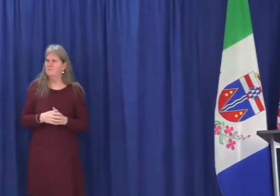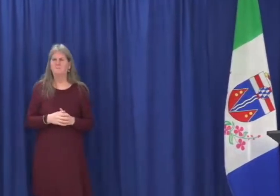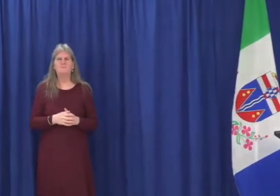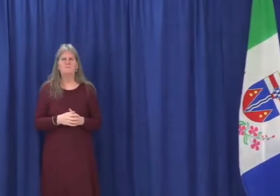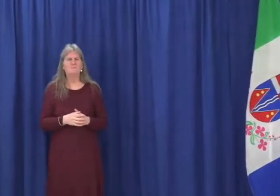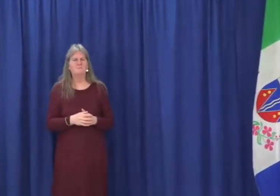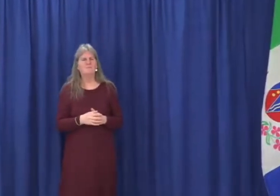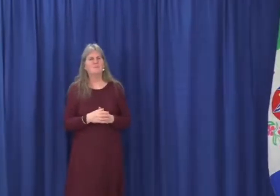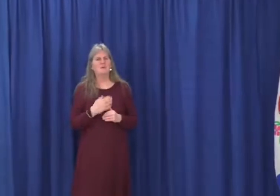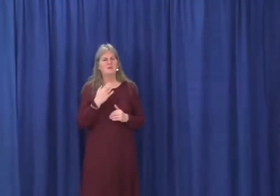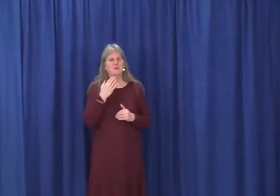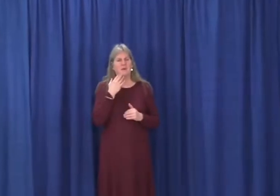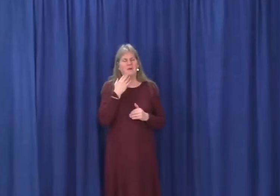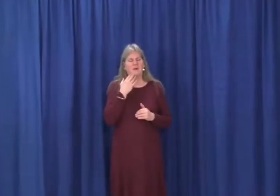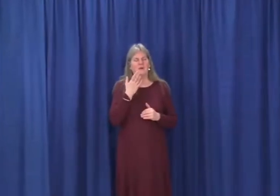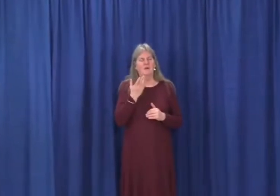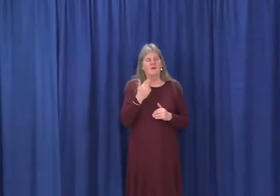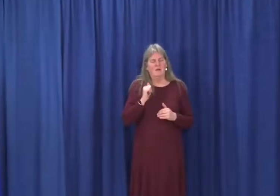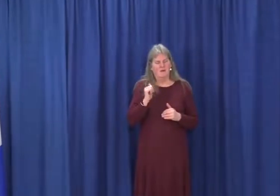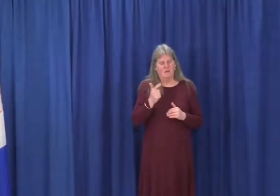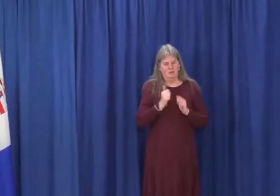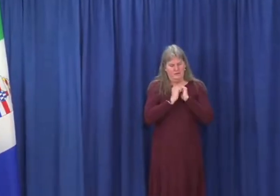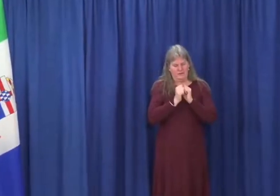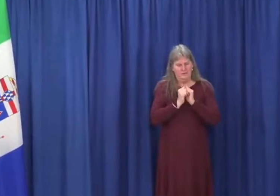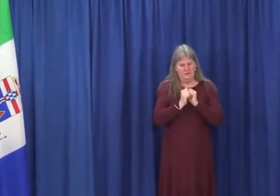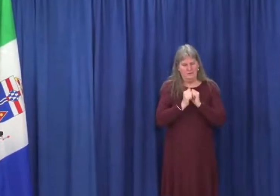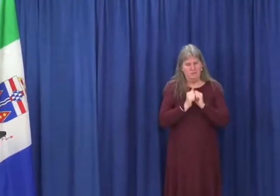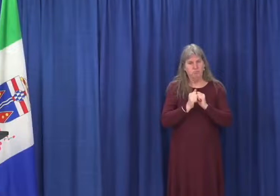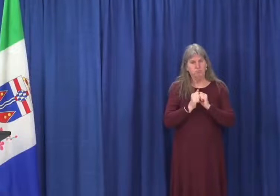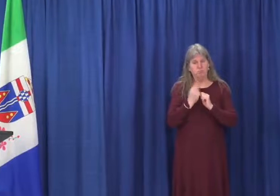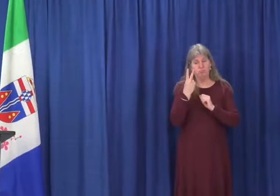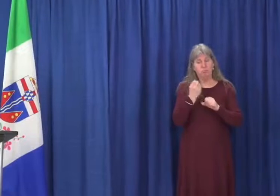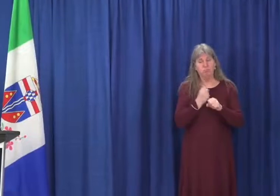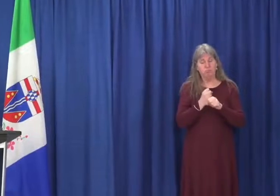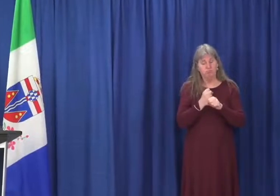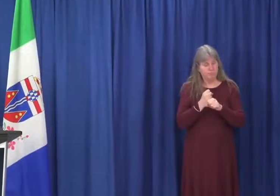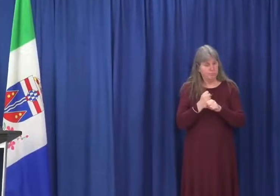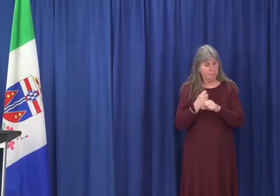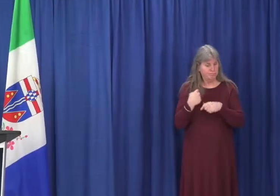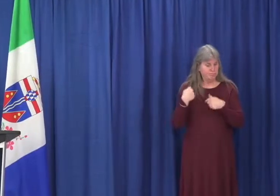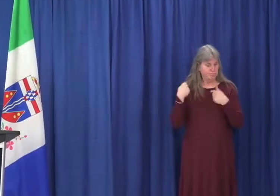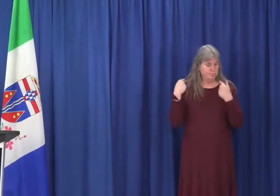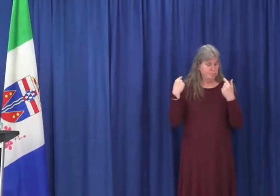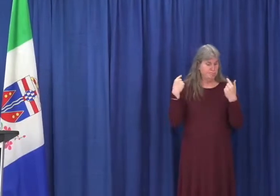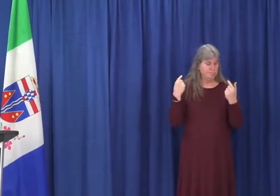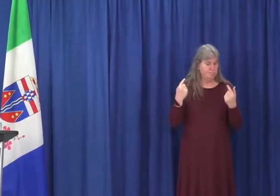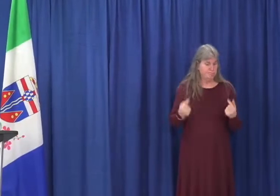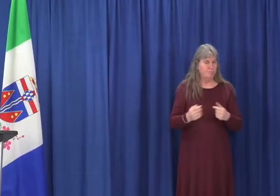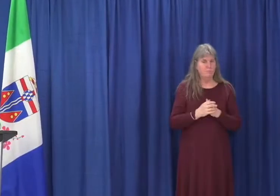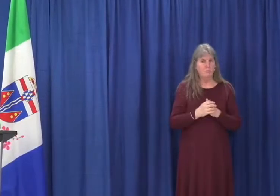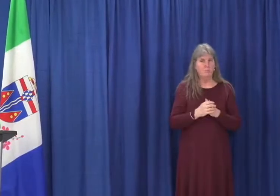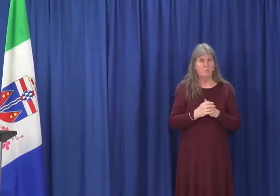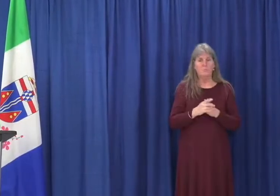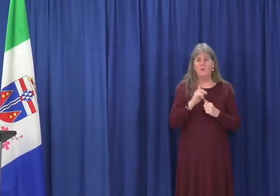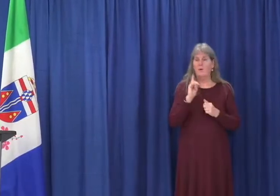through this process. It's been a long-- a long two years. And, you know, we'll continue to work hand